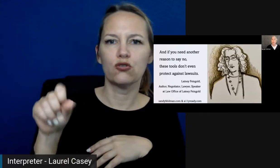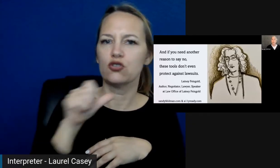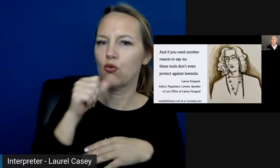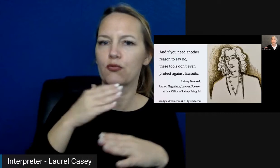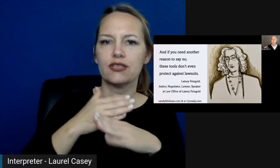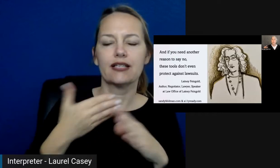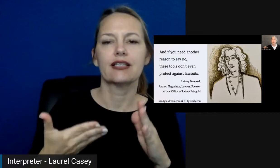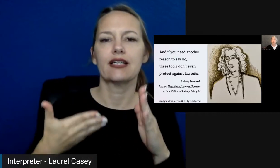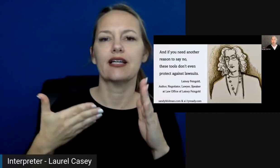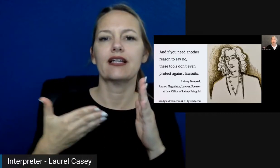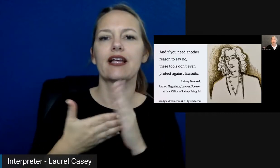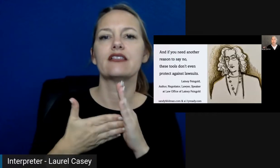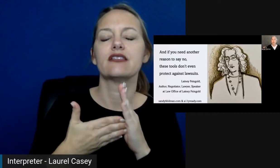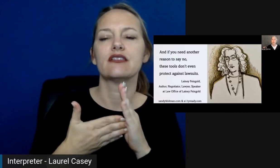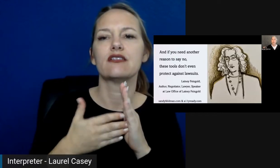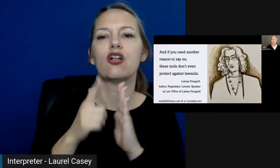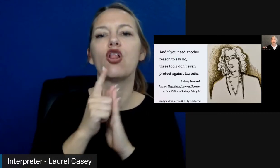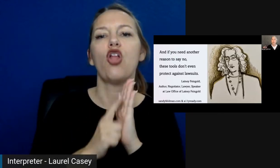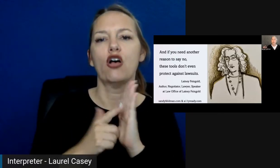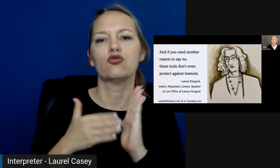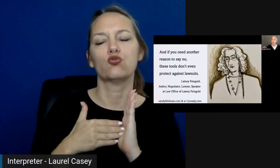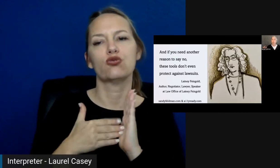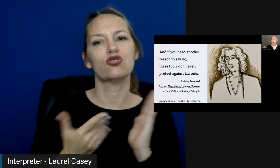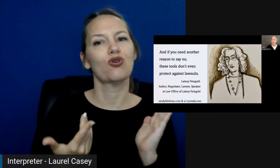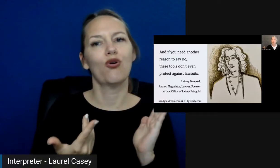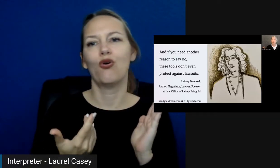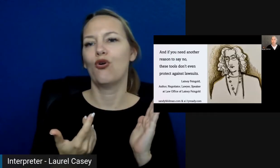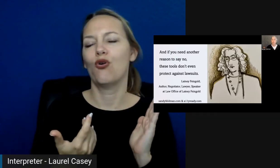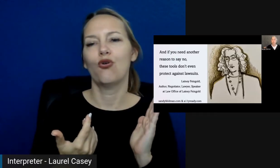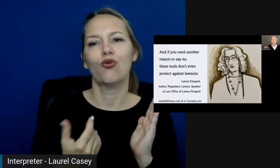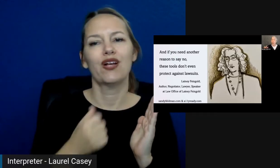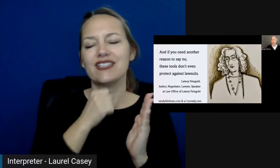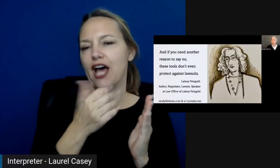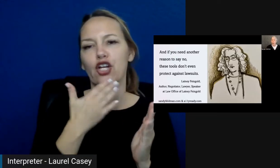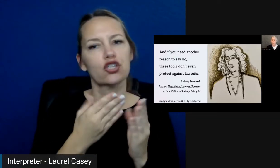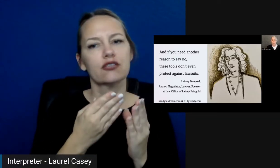So, it's not a valuable solution on any level.